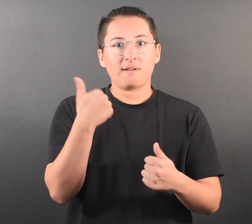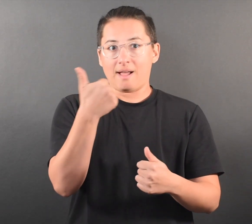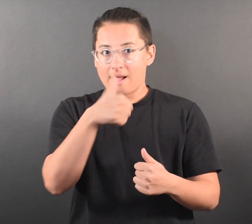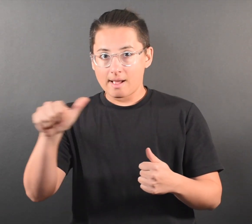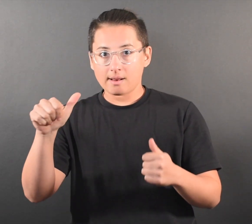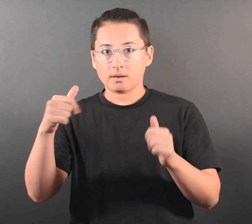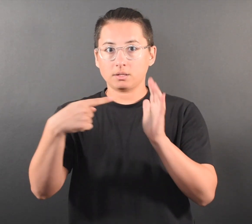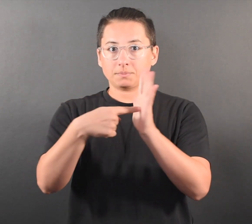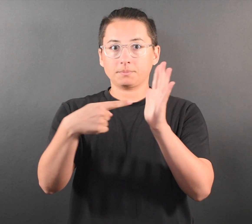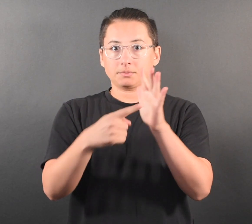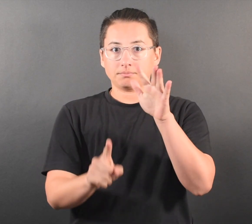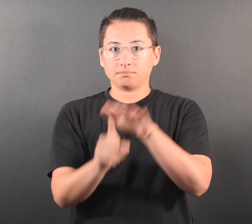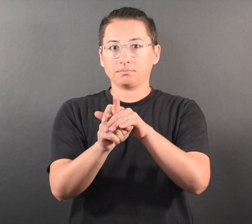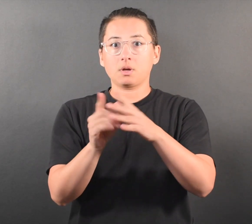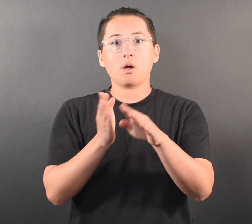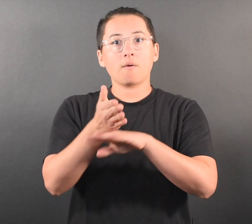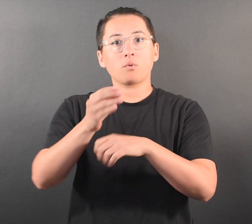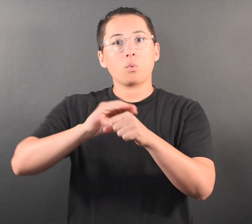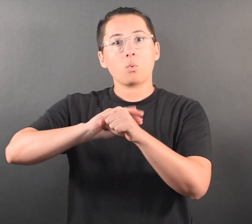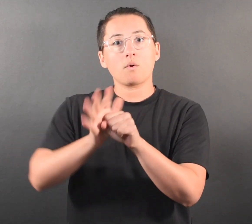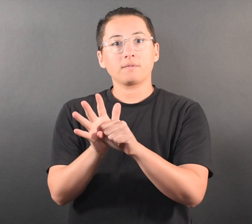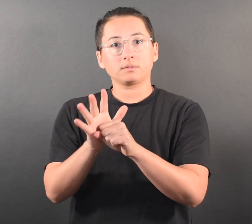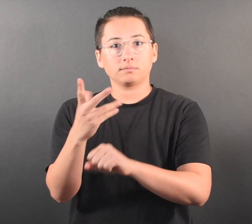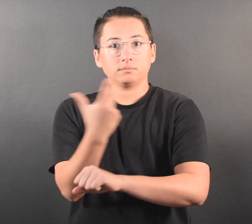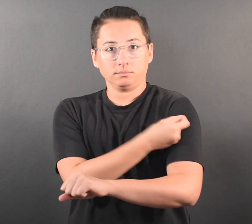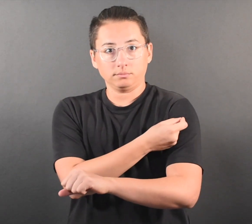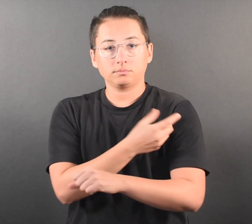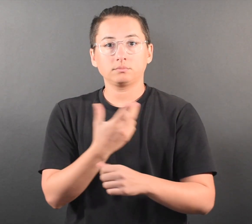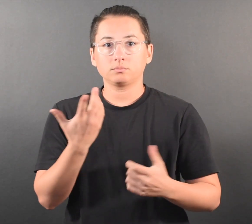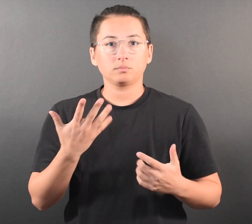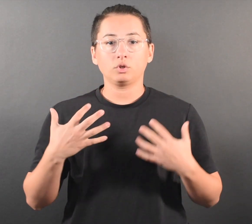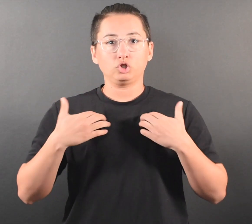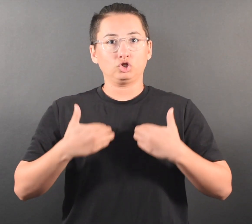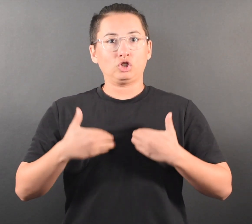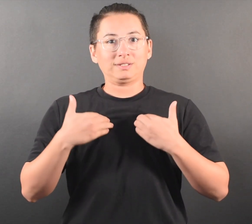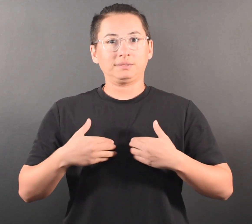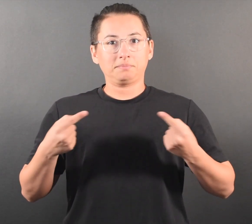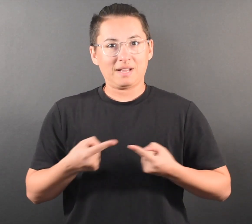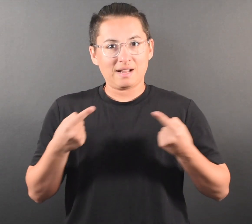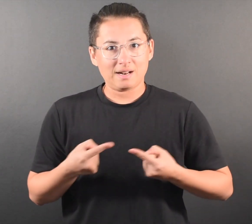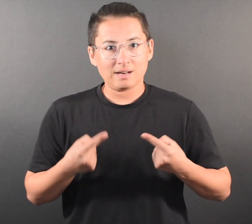right away if you have any of the following symptoms after receiving COVID-19 vaccine: